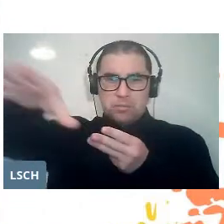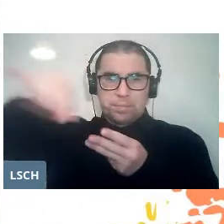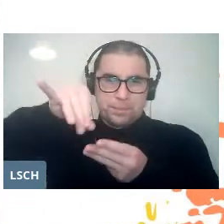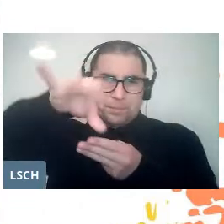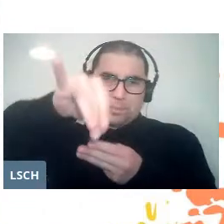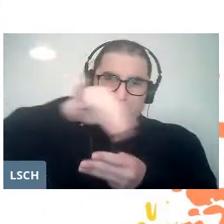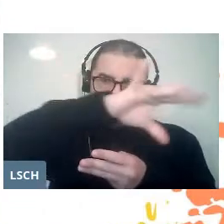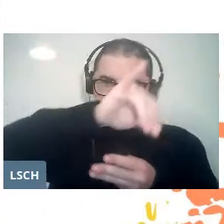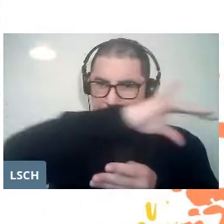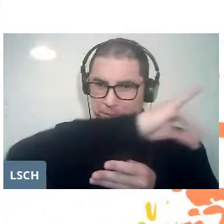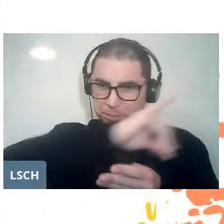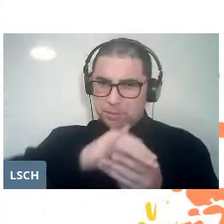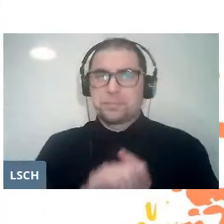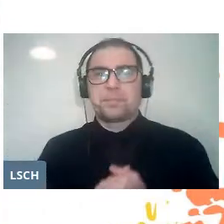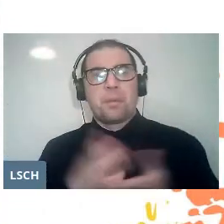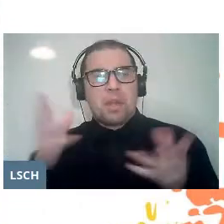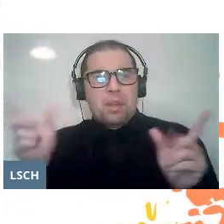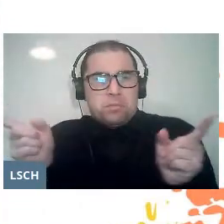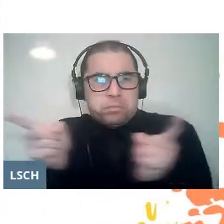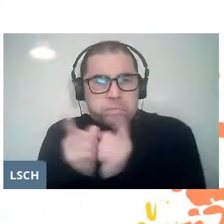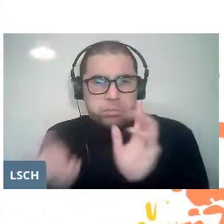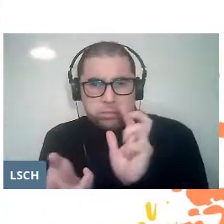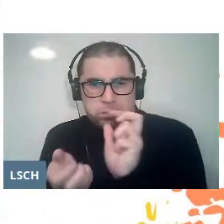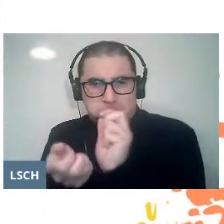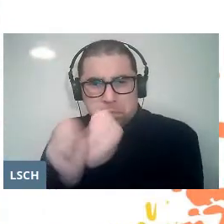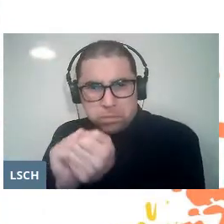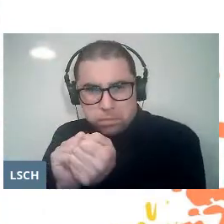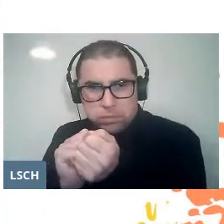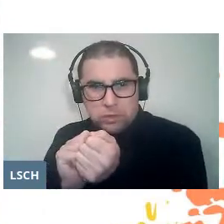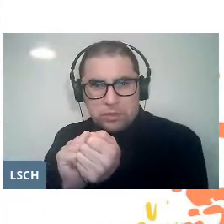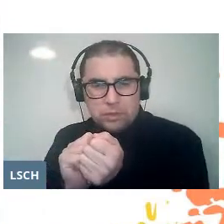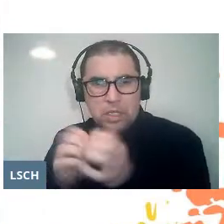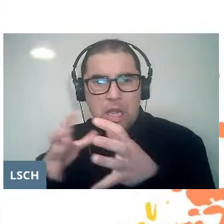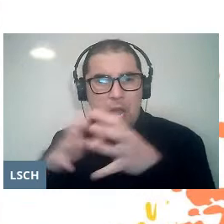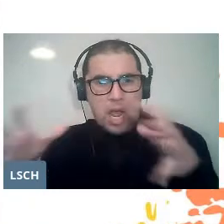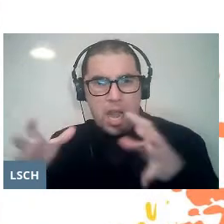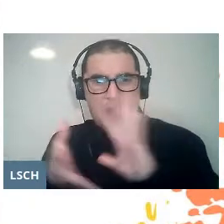to synthesize them into a great homogeneous whole.